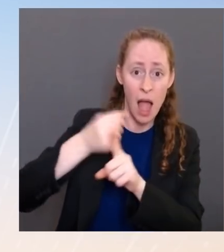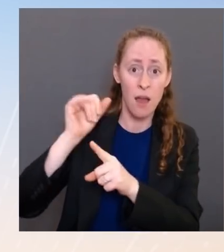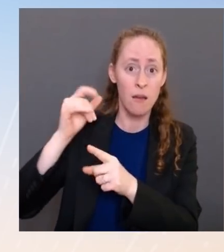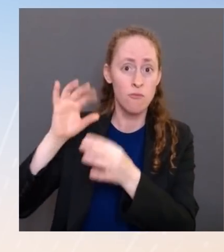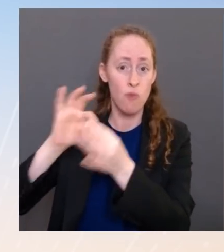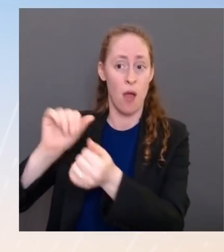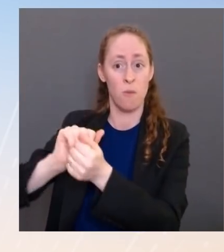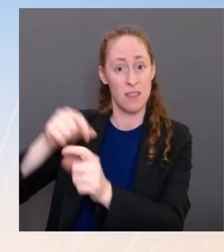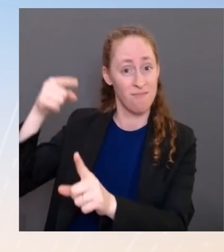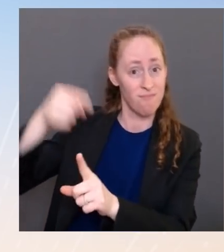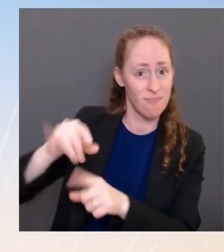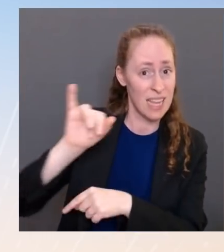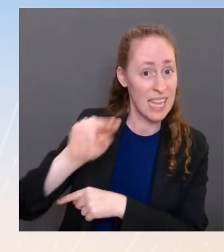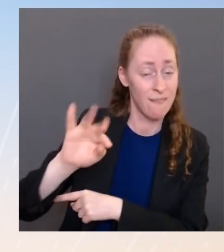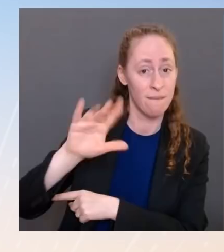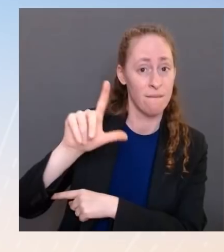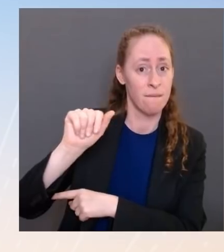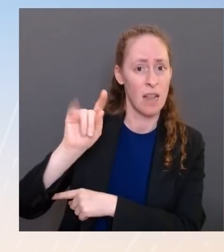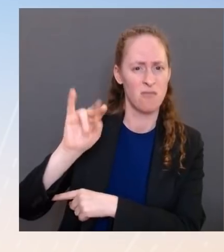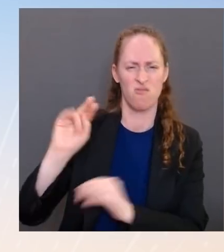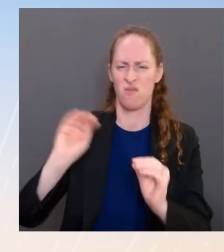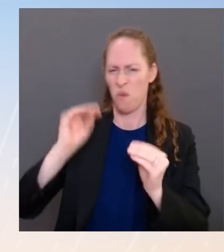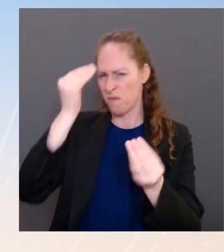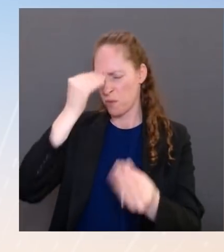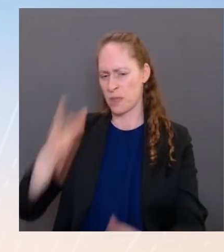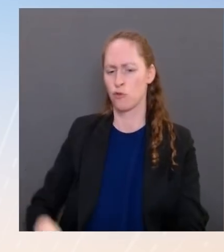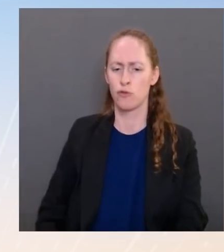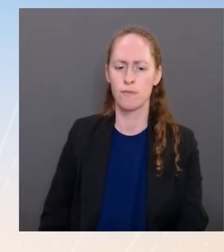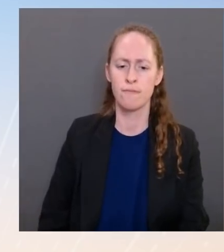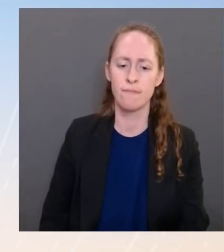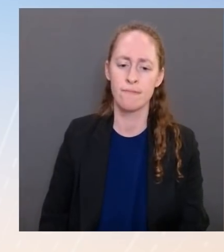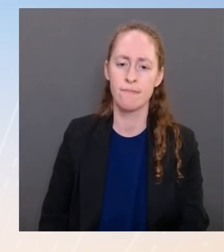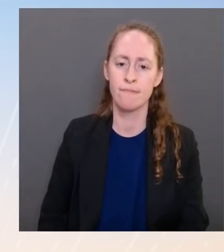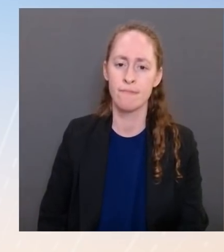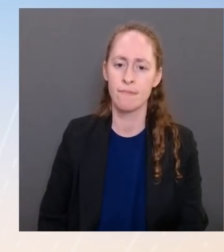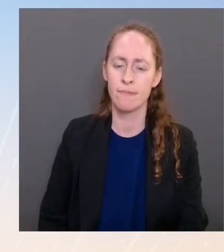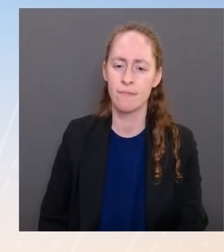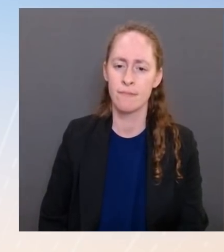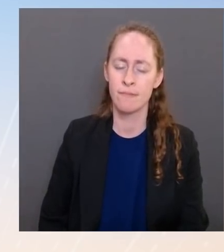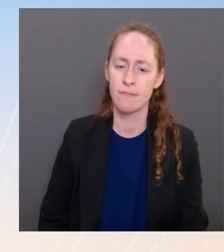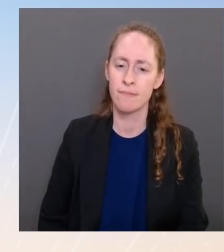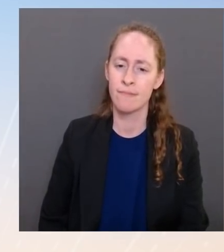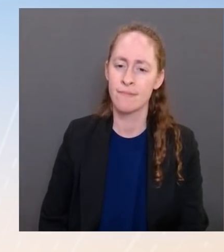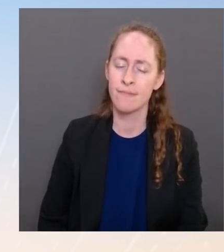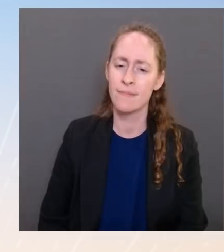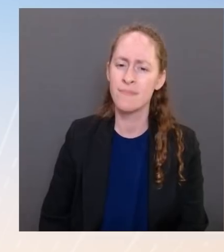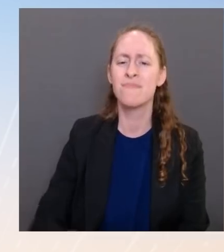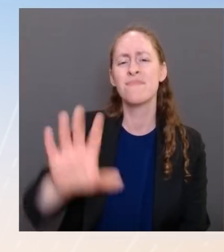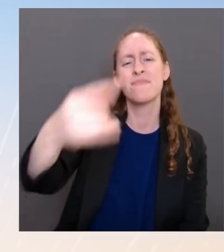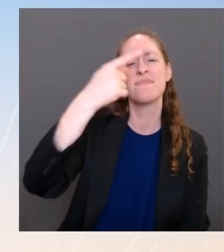has in mind on executive orders for abortion rights, since you all seem to that issue? Ms. Psaki: Sure. Well, we've talked about --